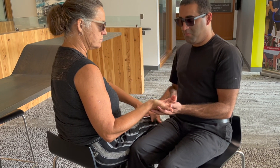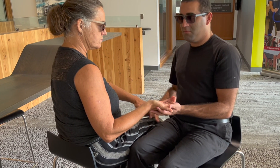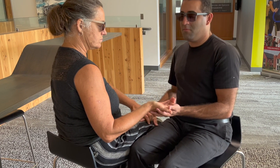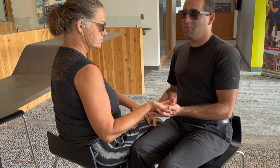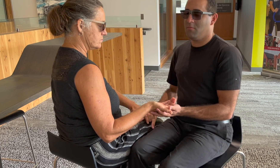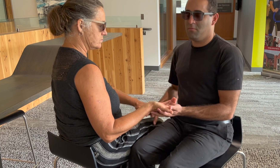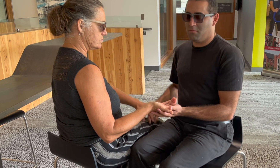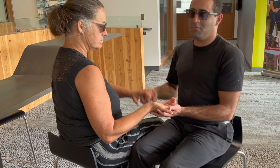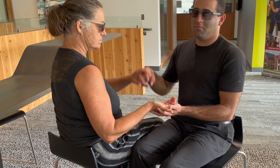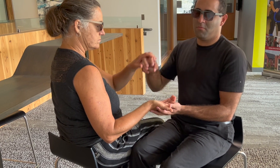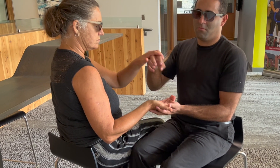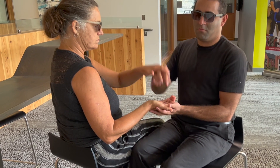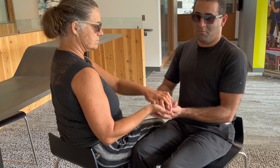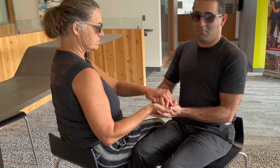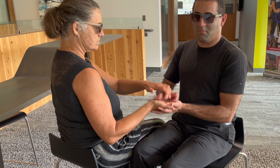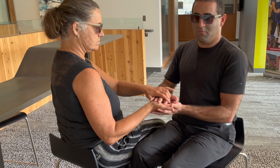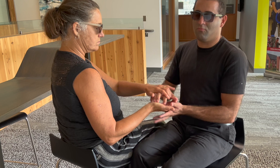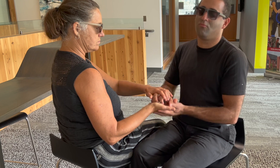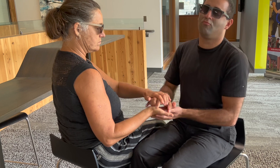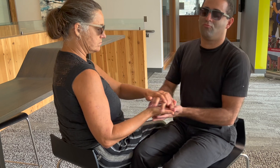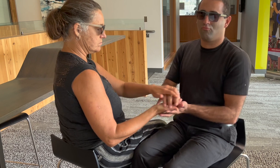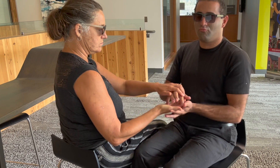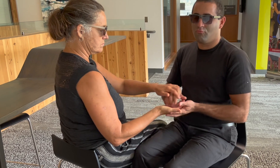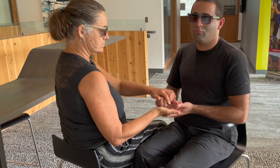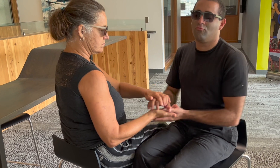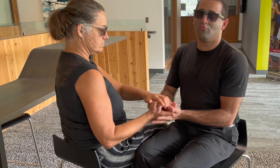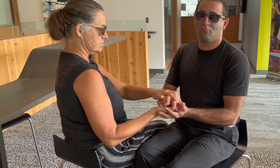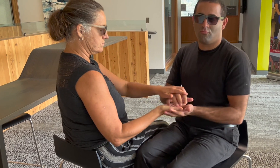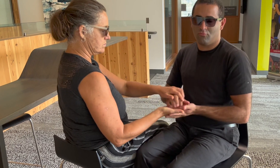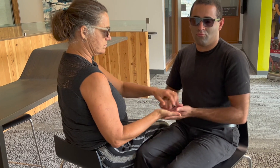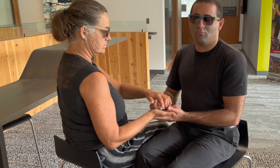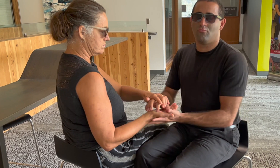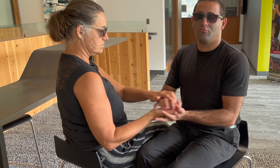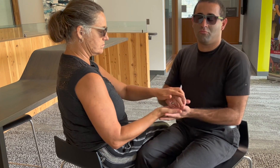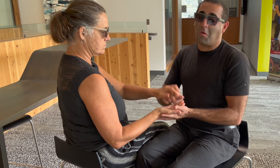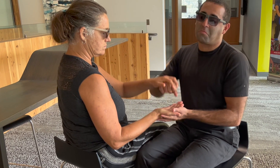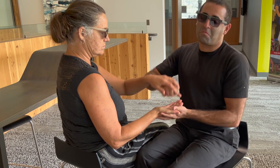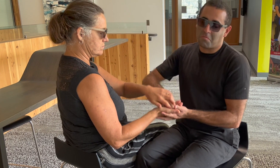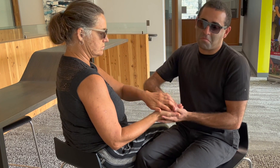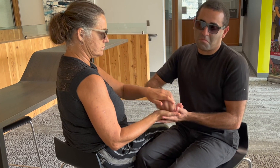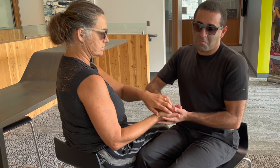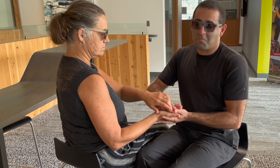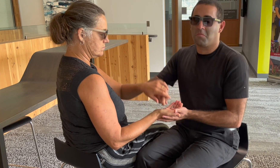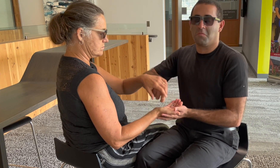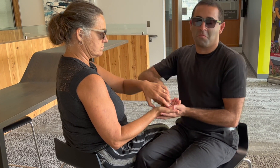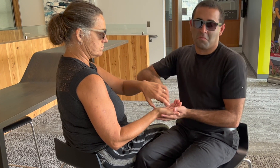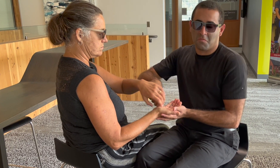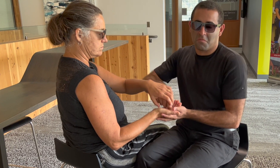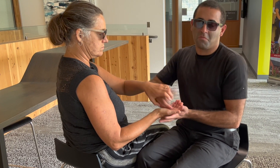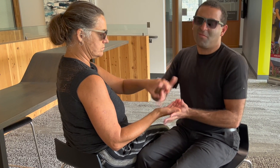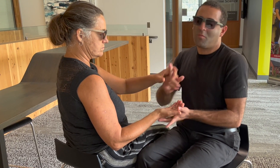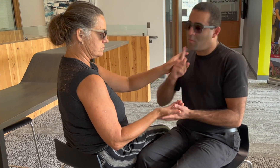from the index location on the thigh and combines them in the bowl. The mixing motion conveys a sense of ease.